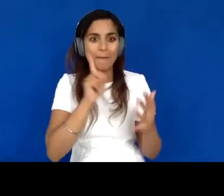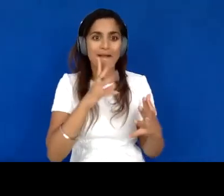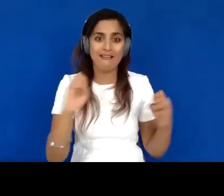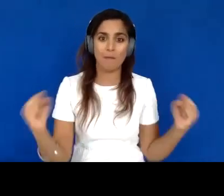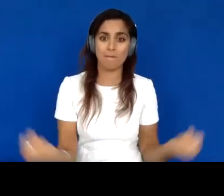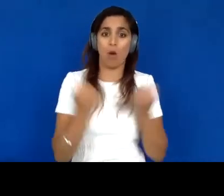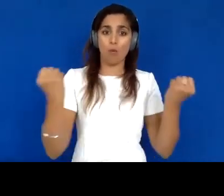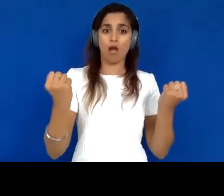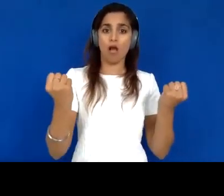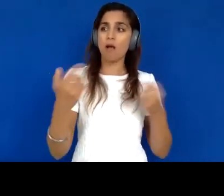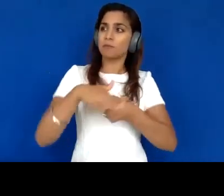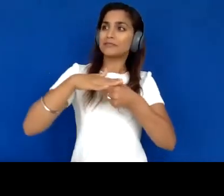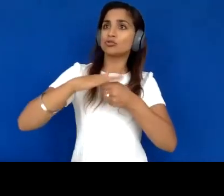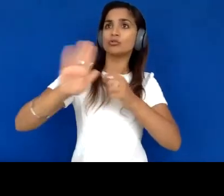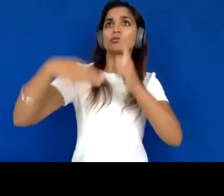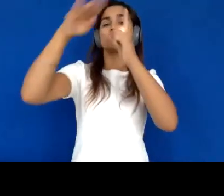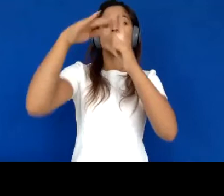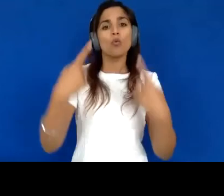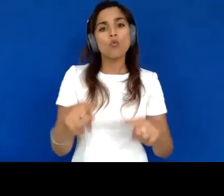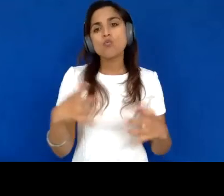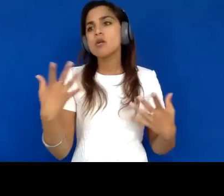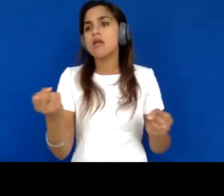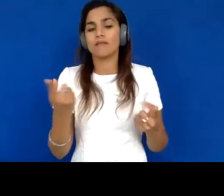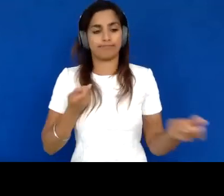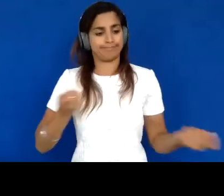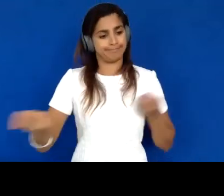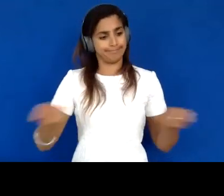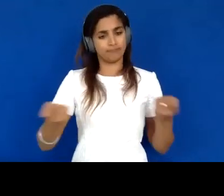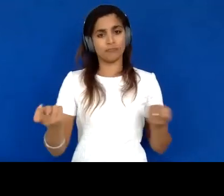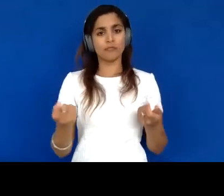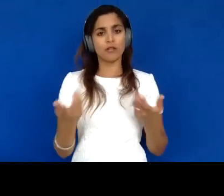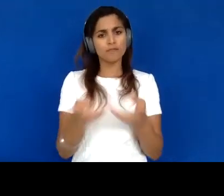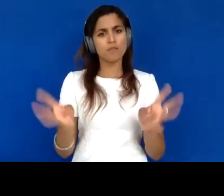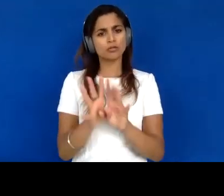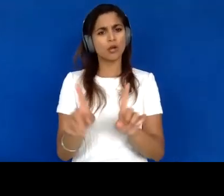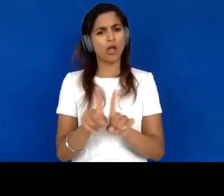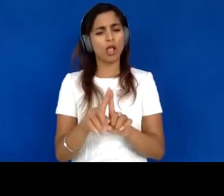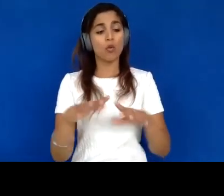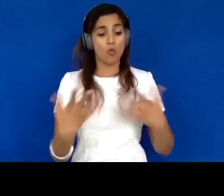sporting governing bodies be part of the creative team responsible for coming up